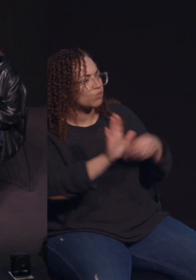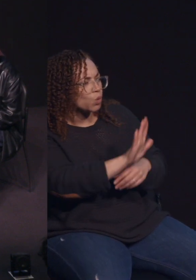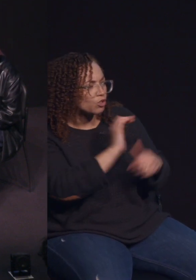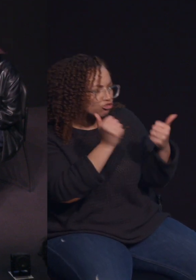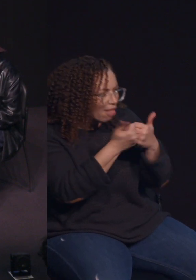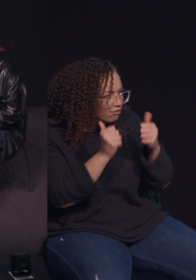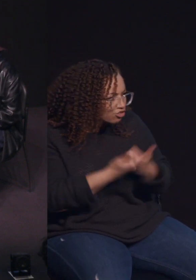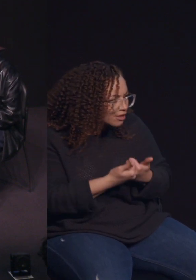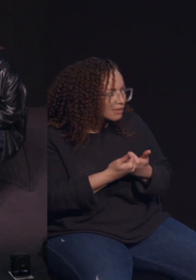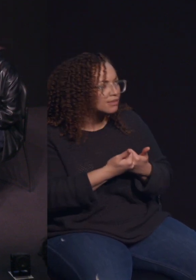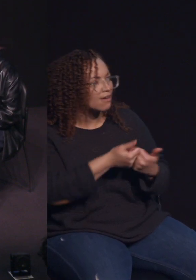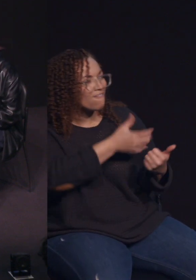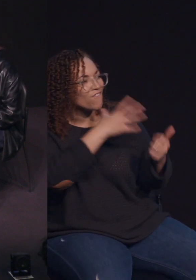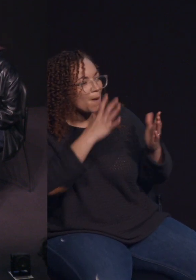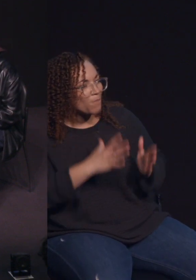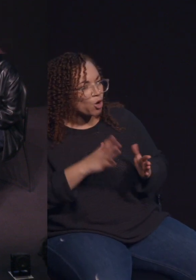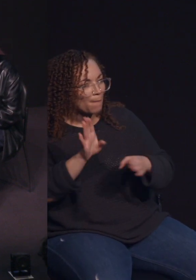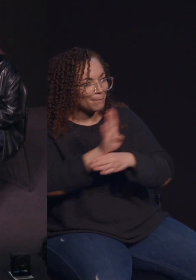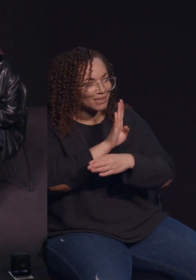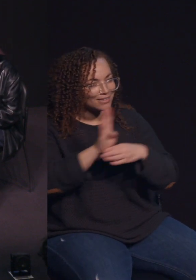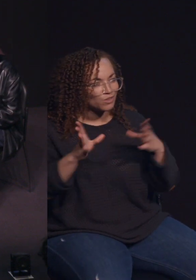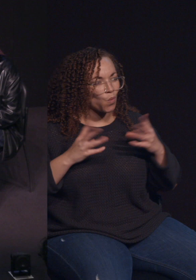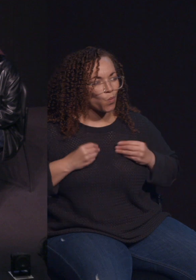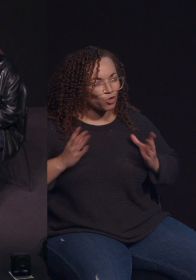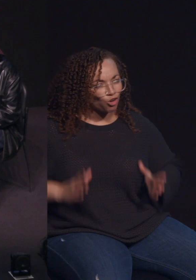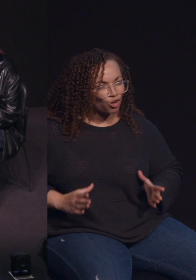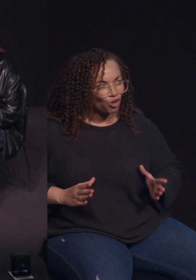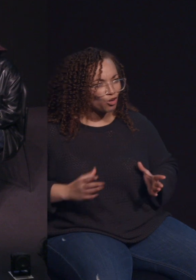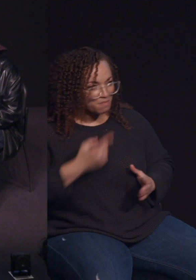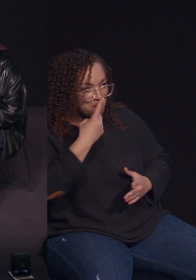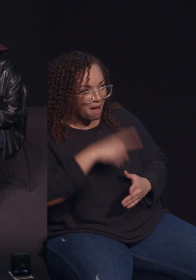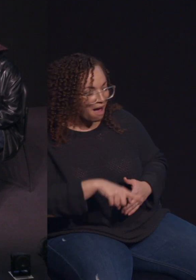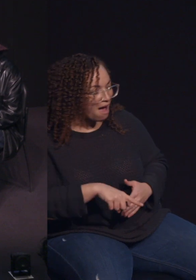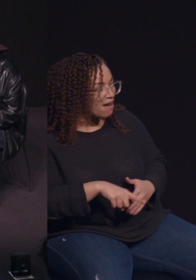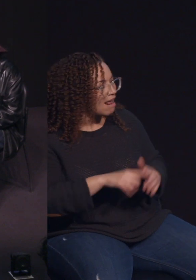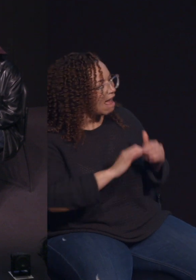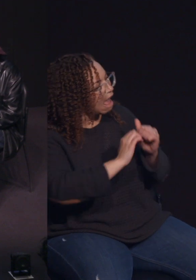being a farmer, entrepreneur, and how you might address,